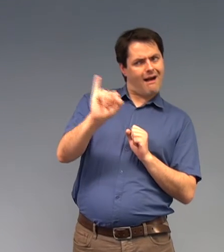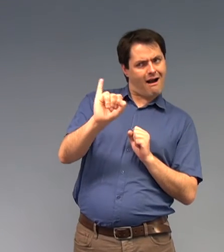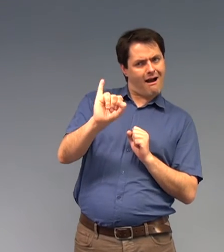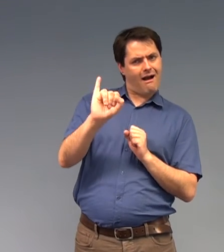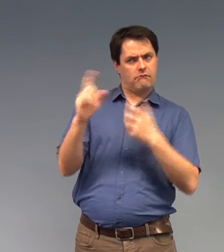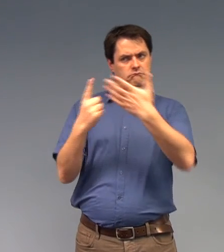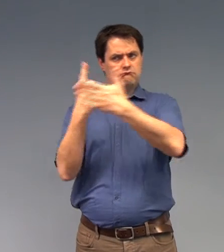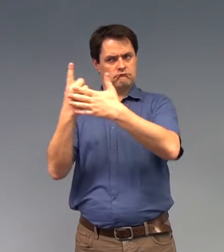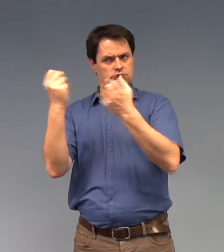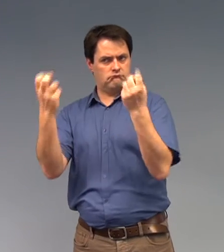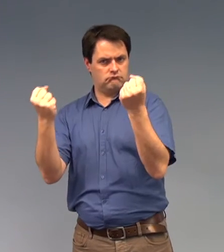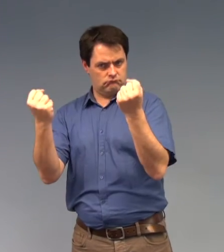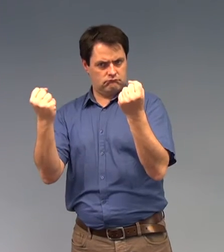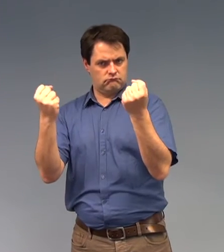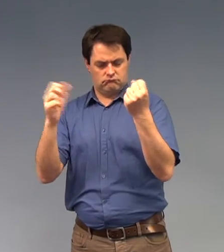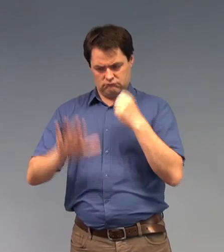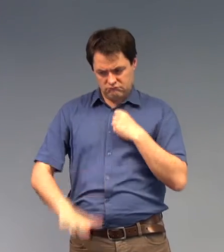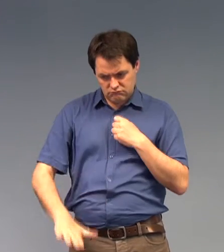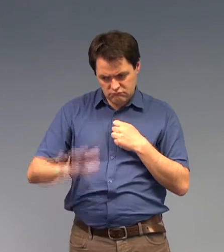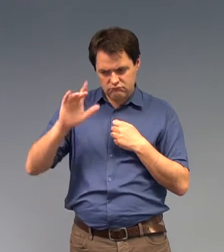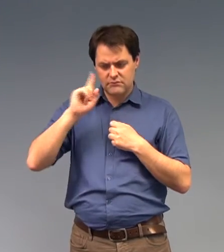so they have a reduced cognitive load.